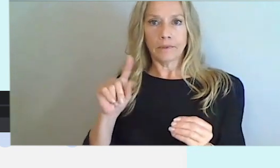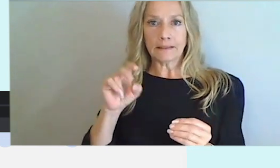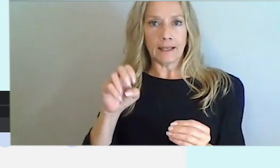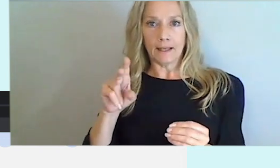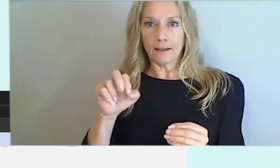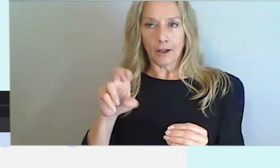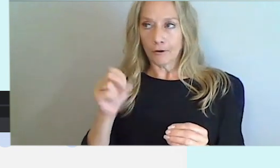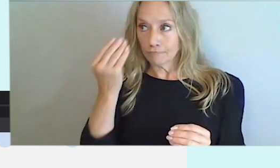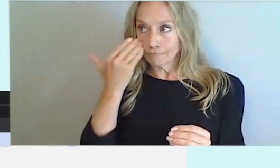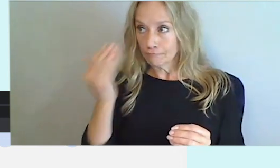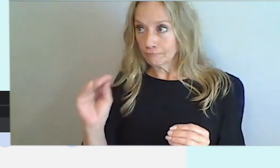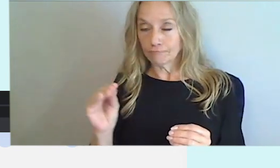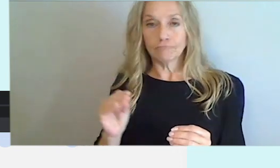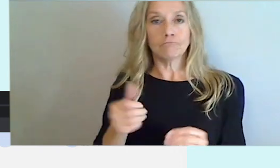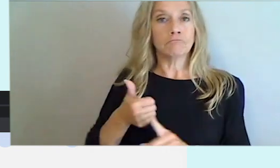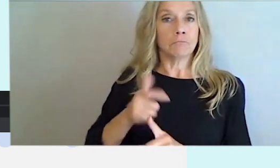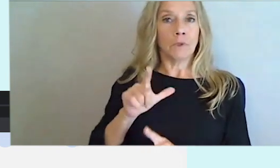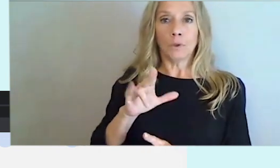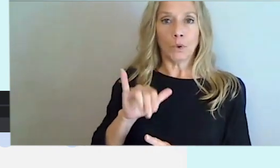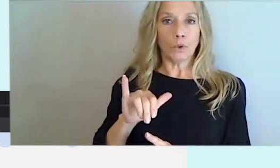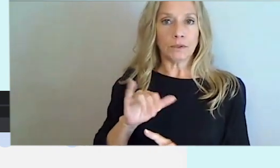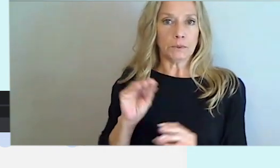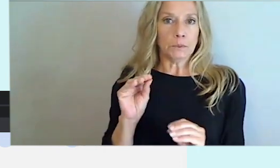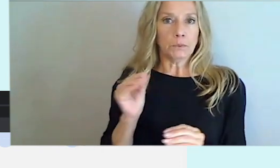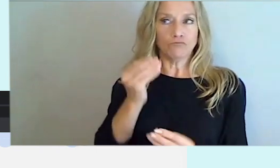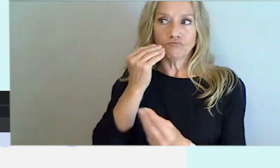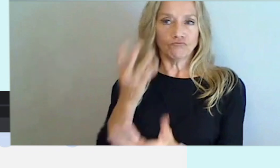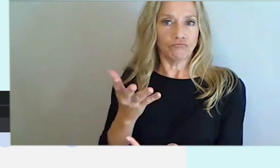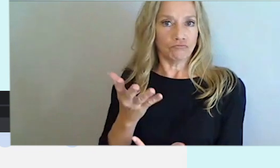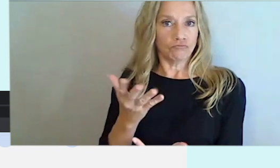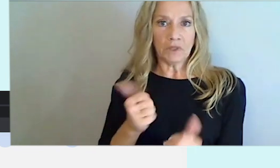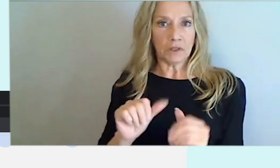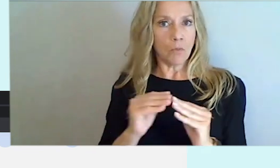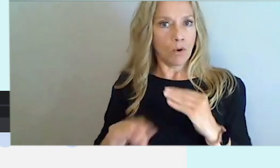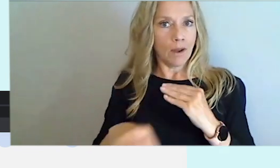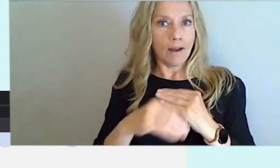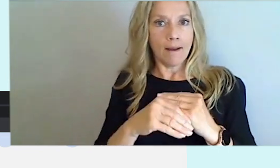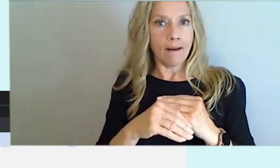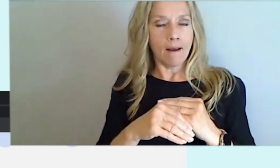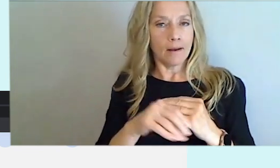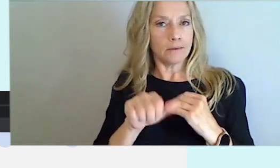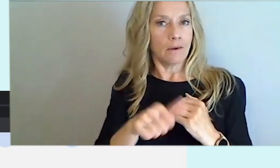For this example, Lucy does not need to add any tax dependents outside of the household.